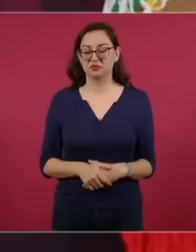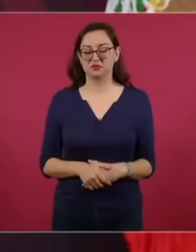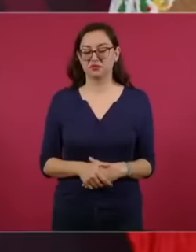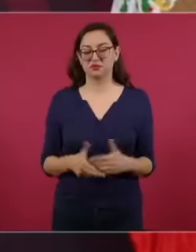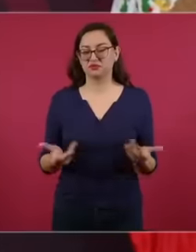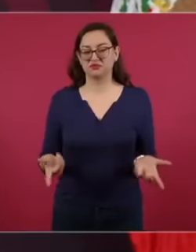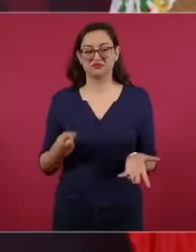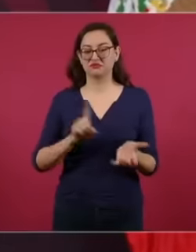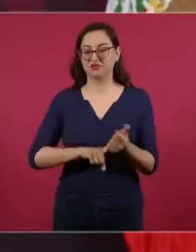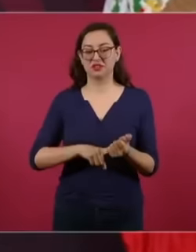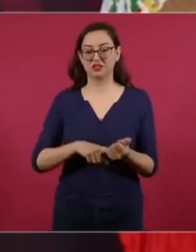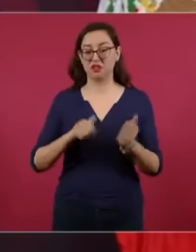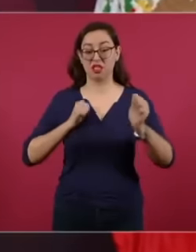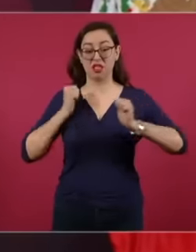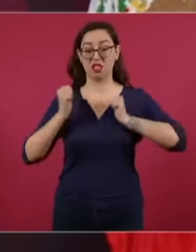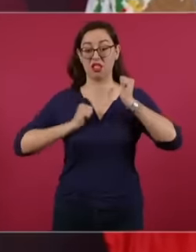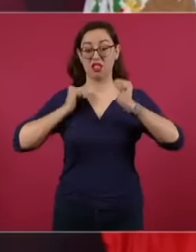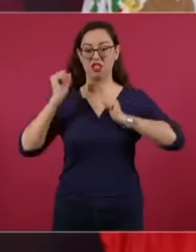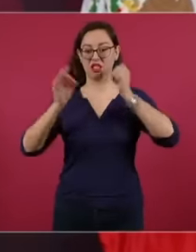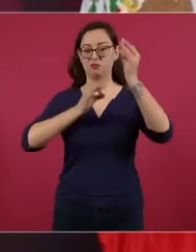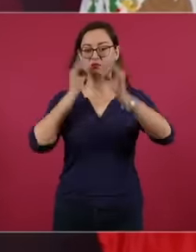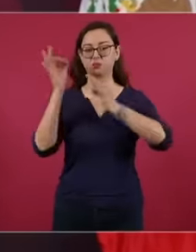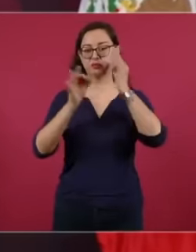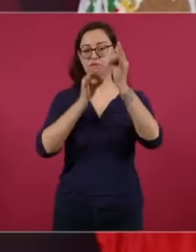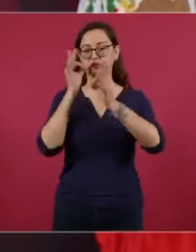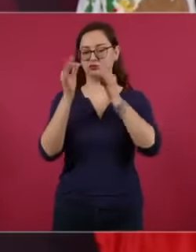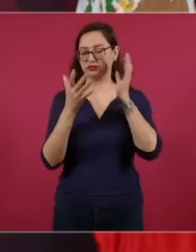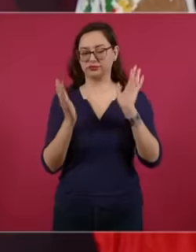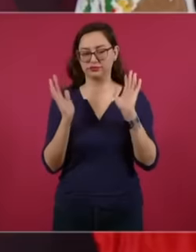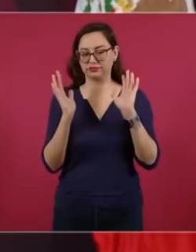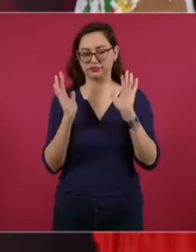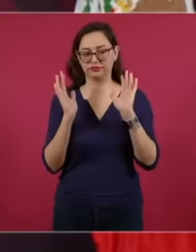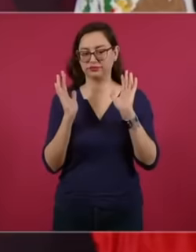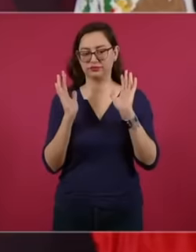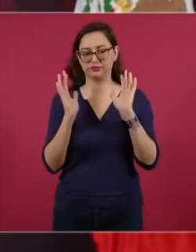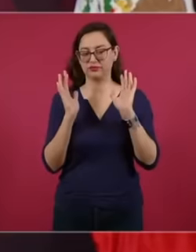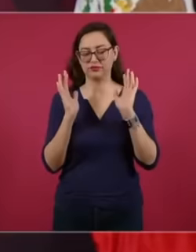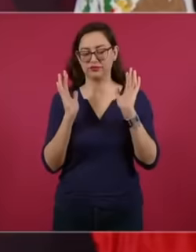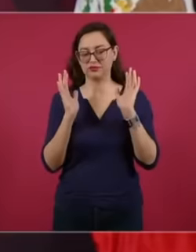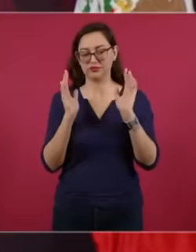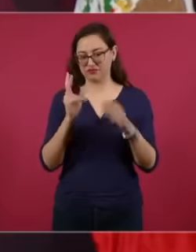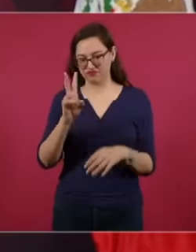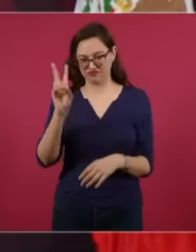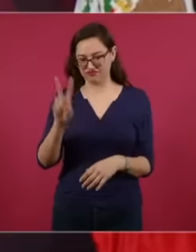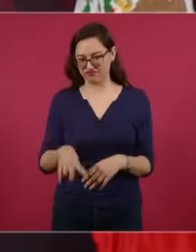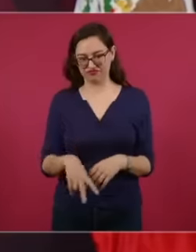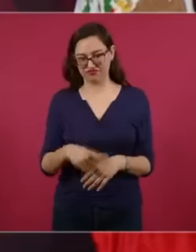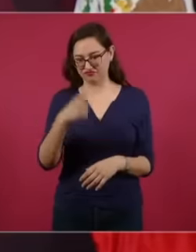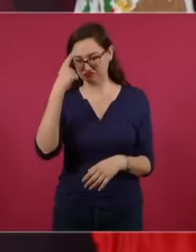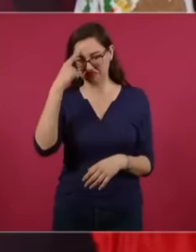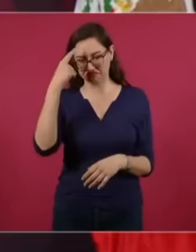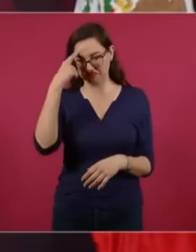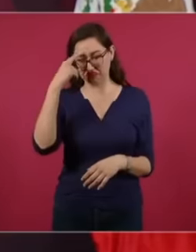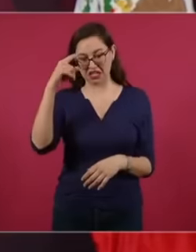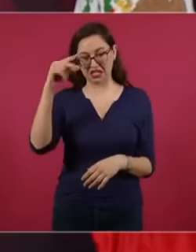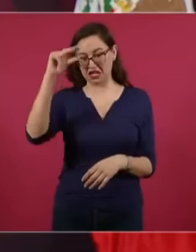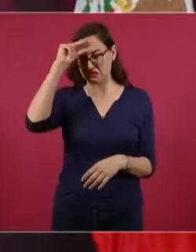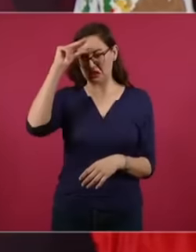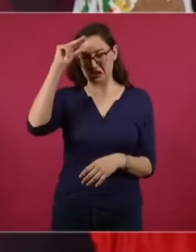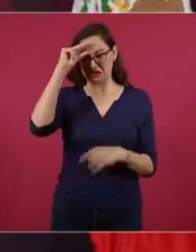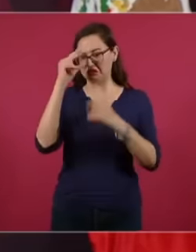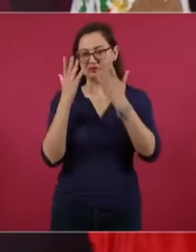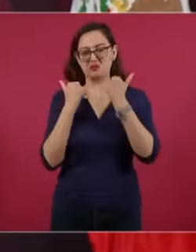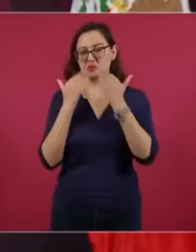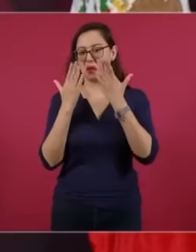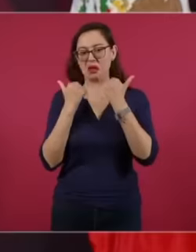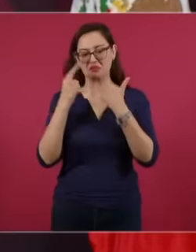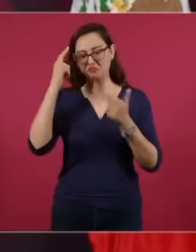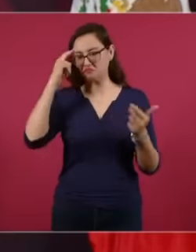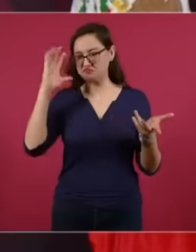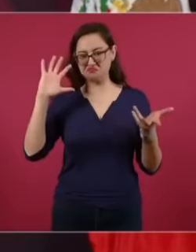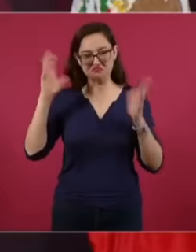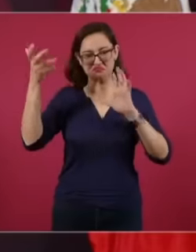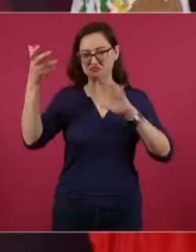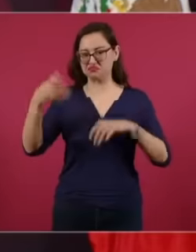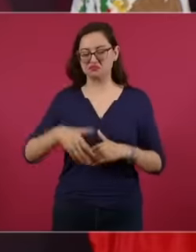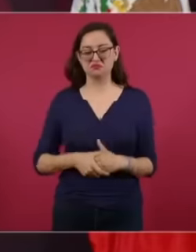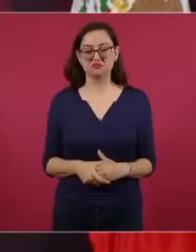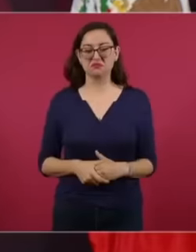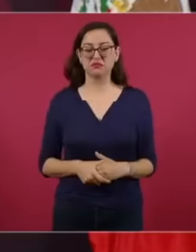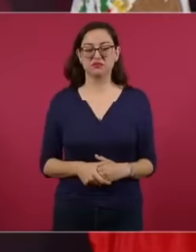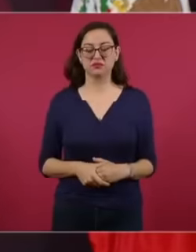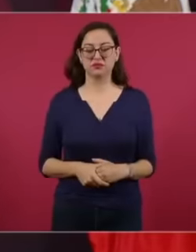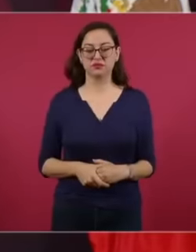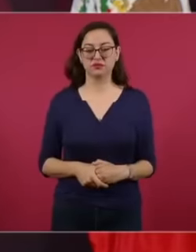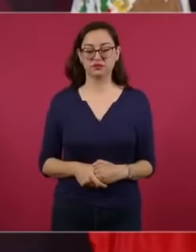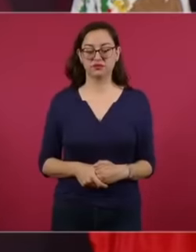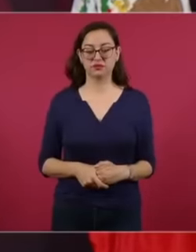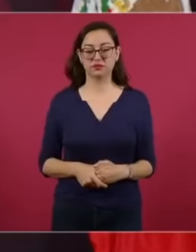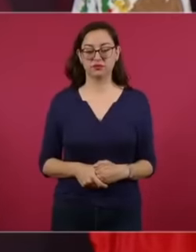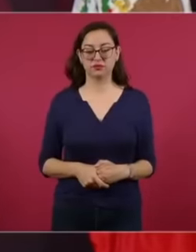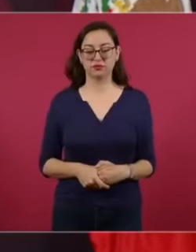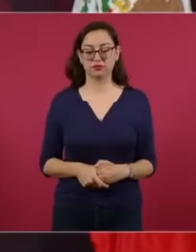propagandistic issues that border on the irrational it is like what you raise about